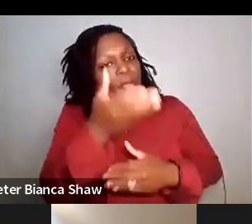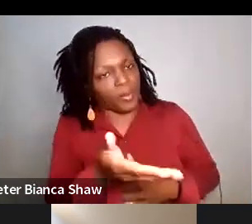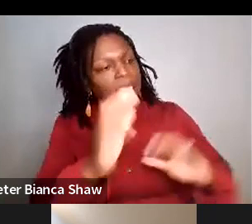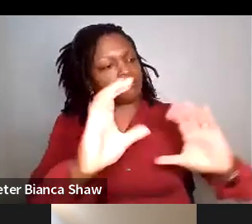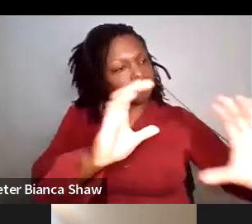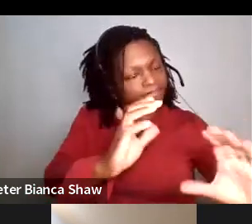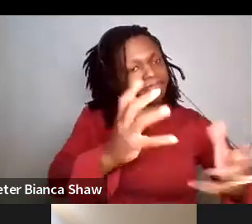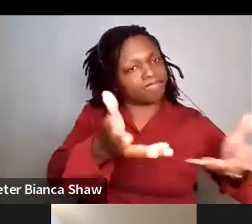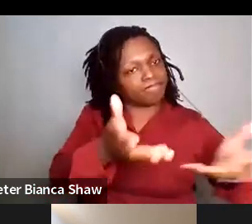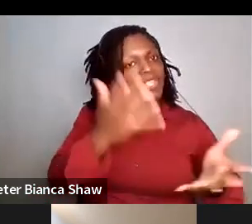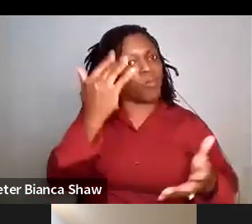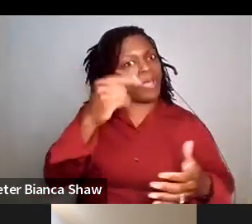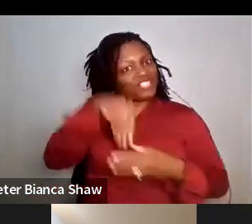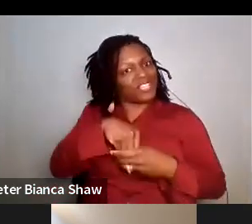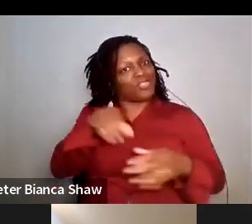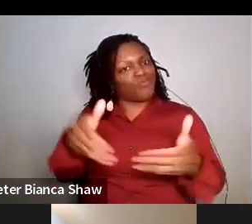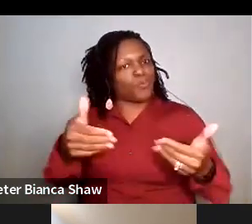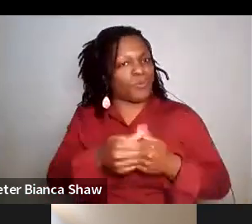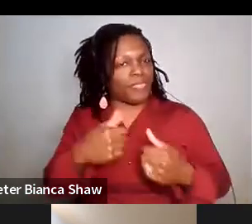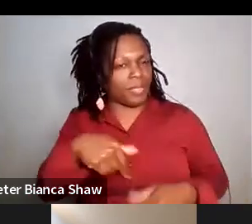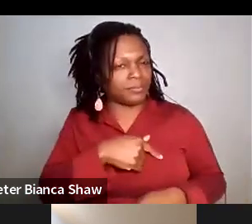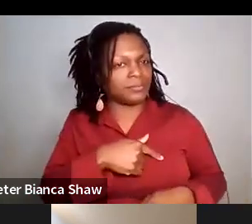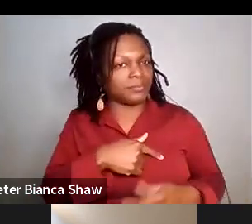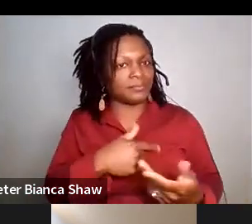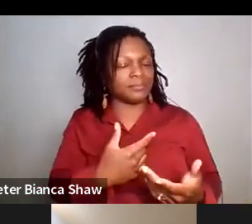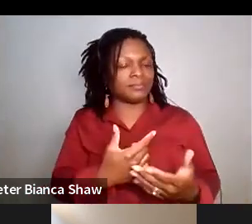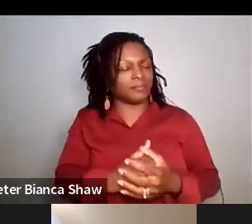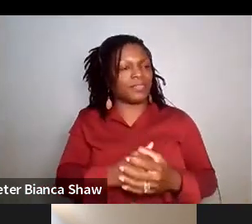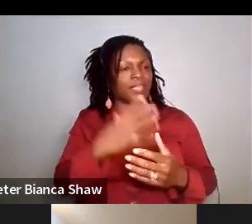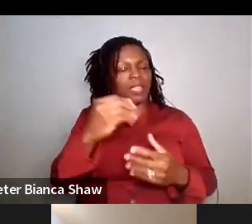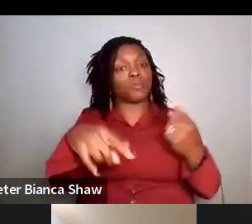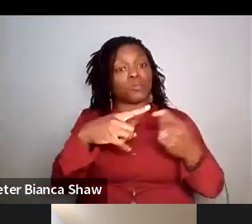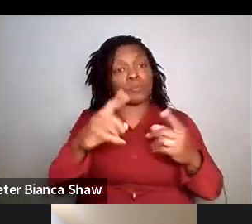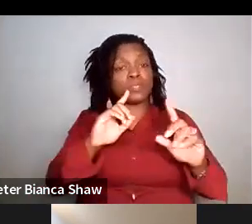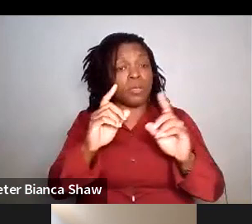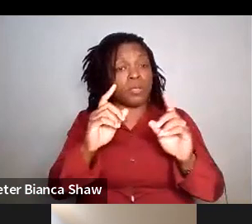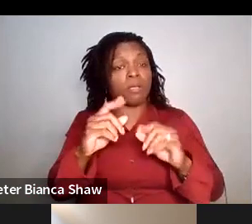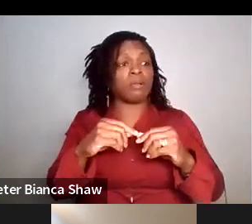With this cause. she is here, you know and when we talk to our children with disabilities.